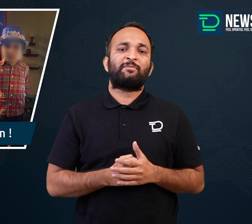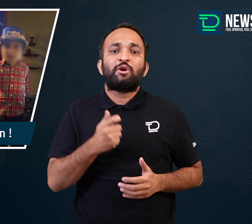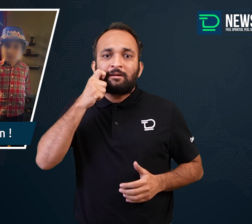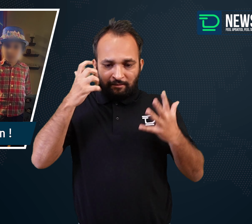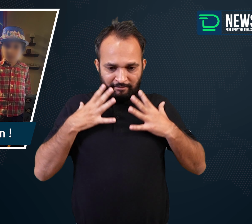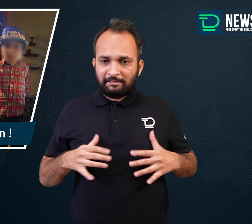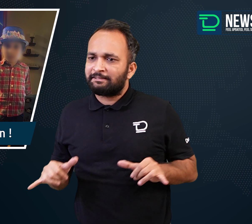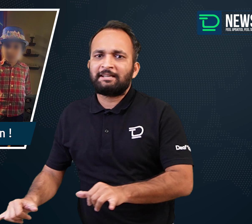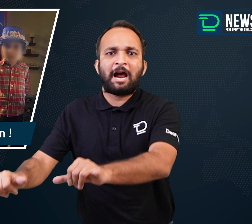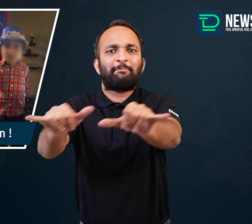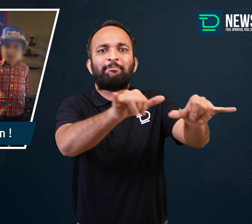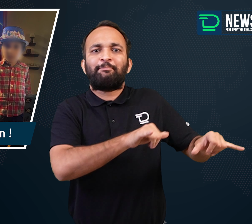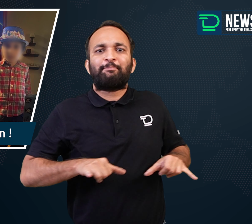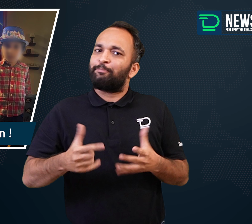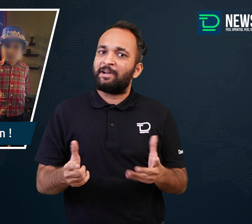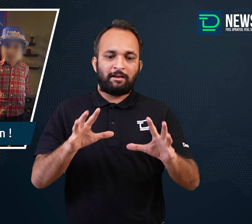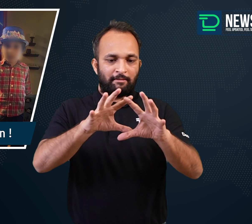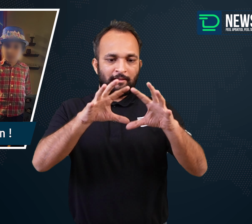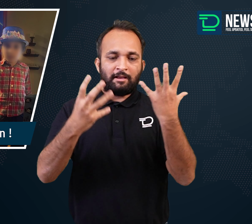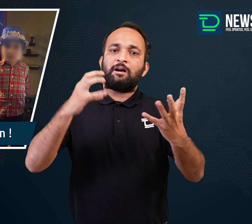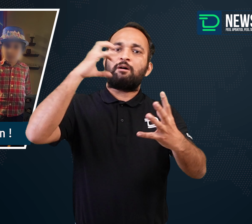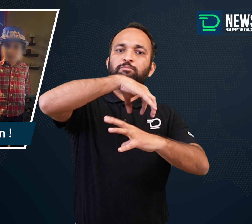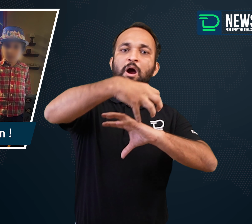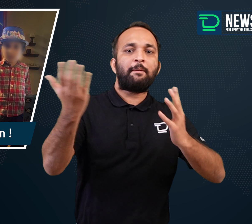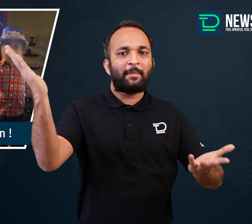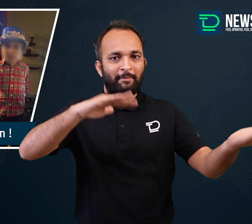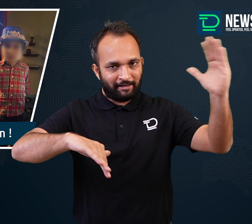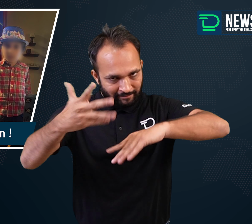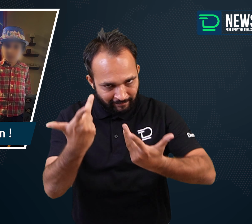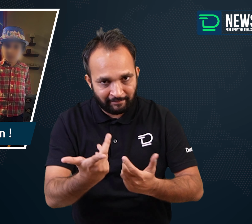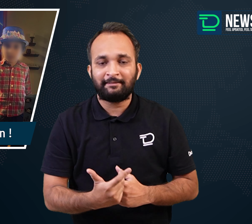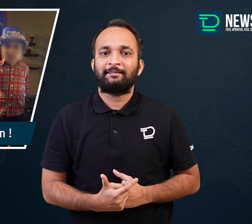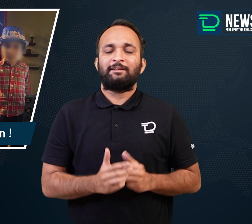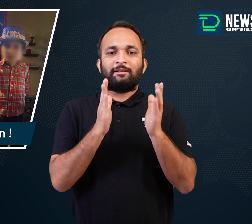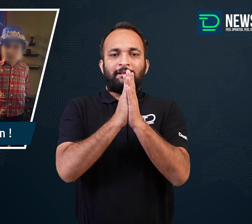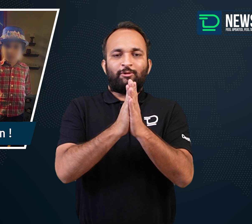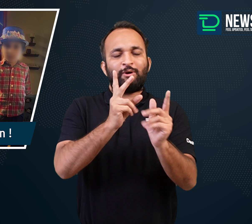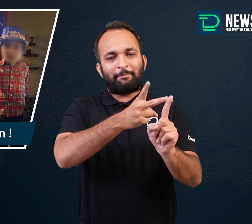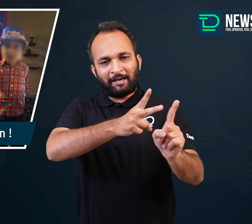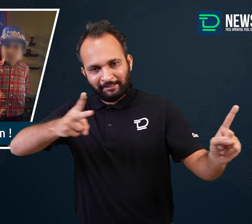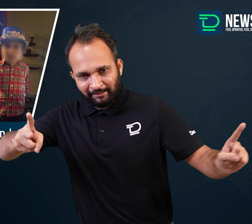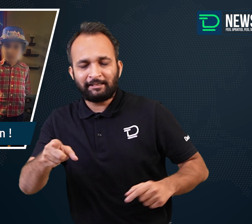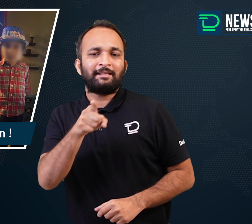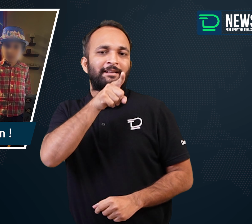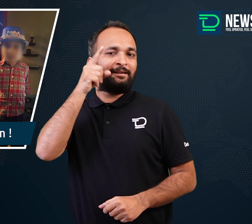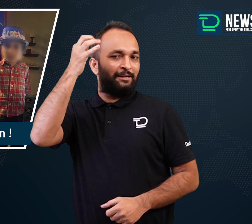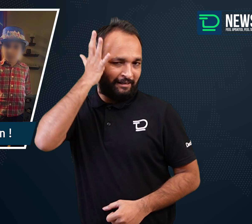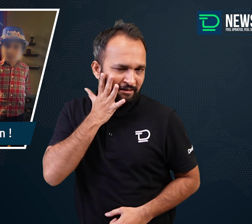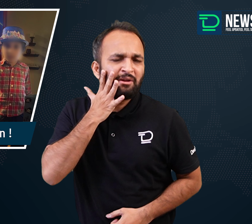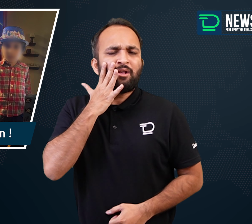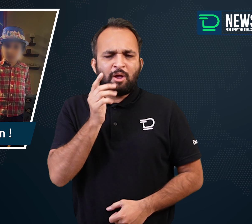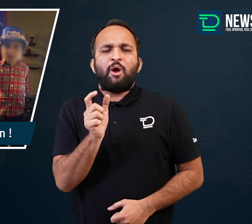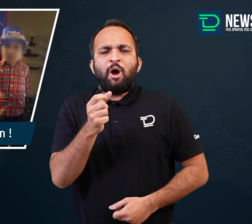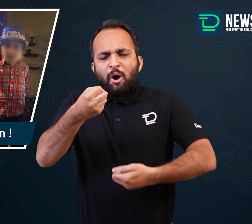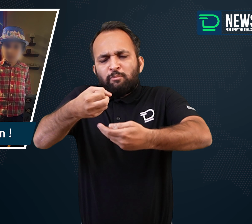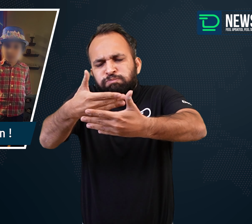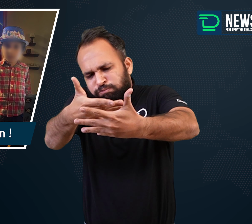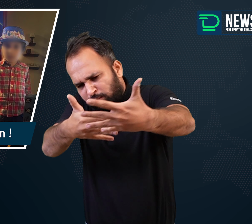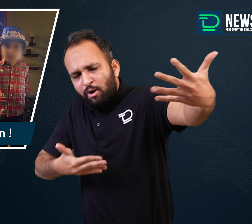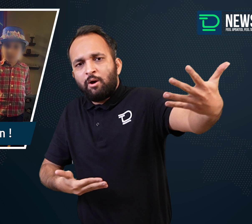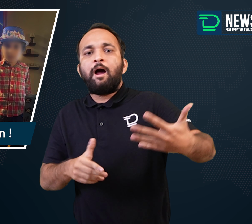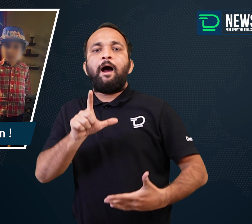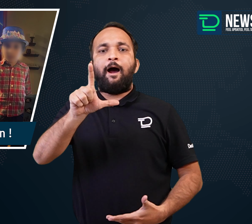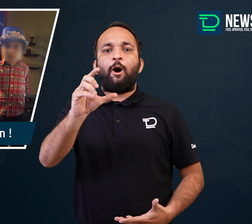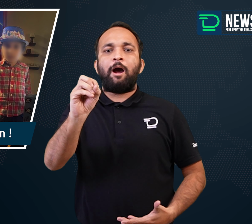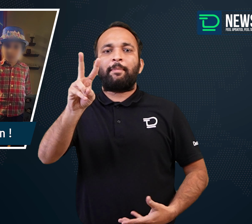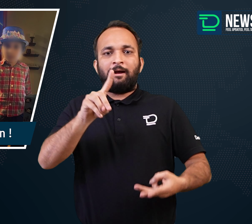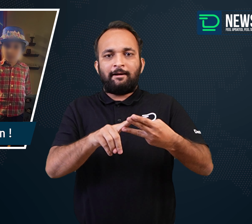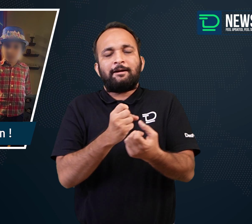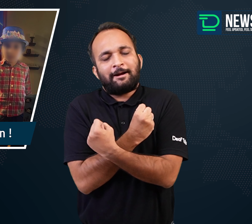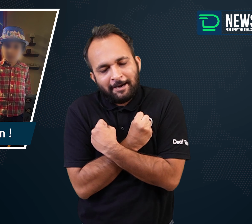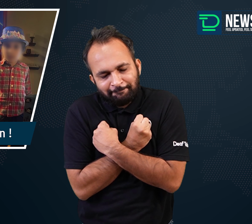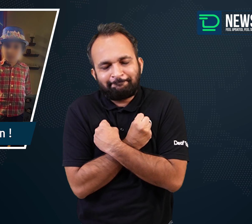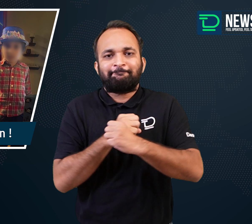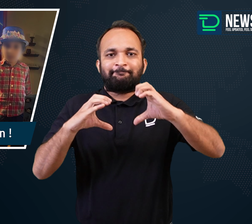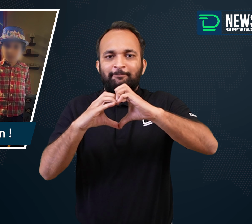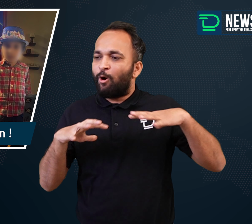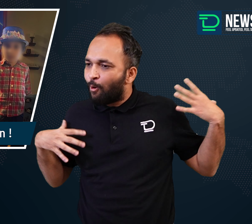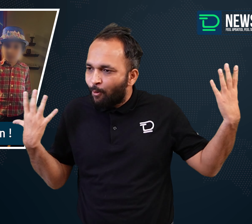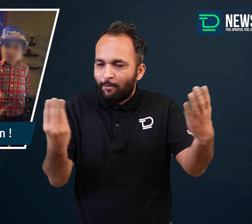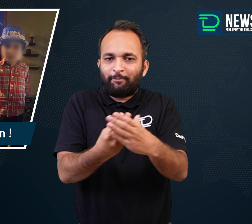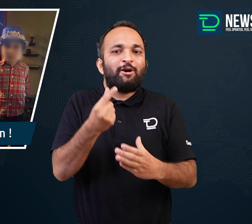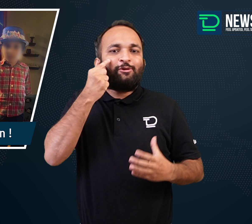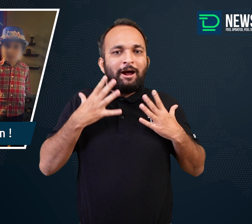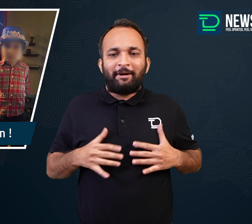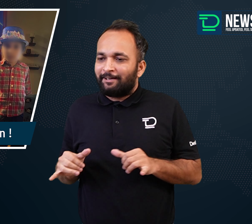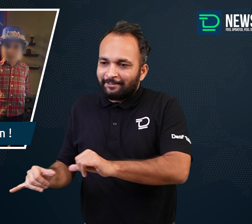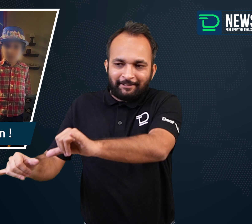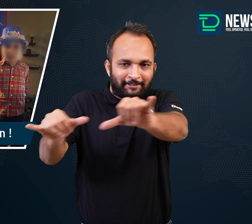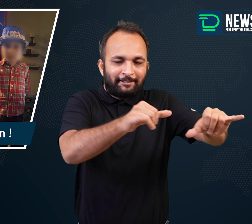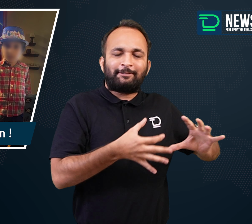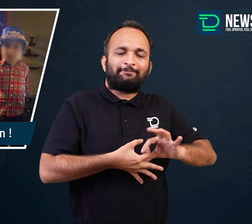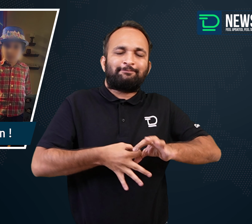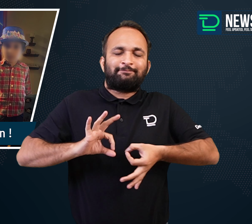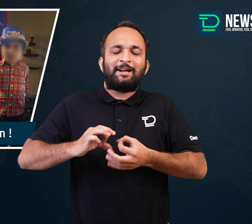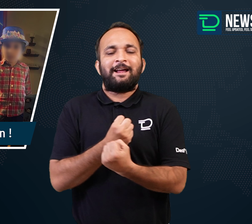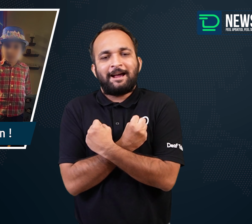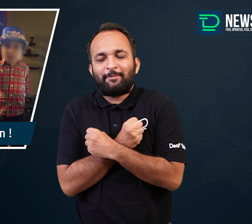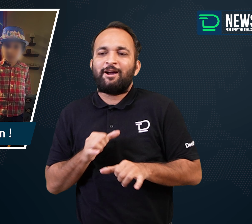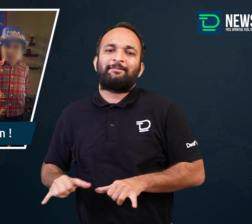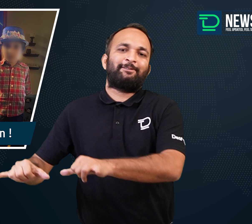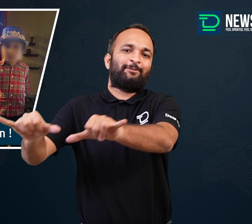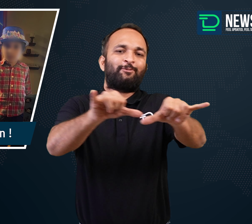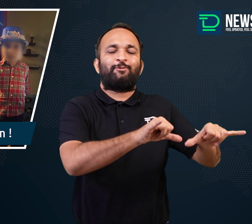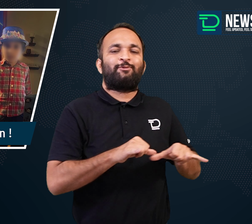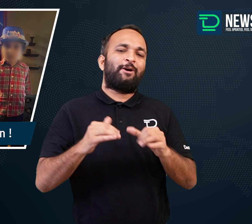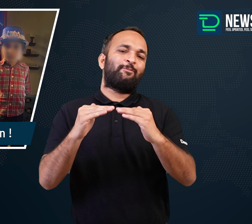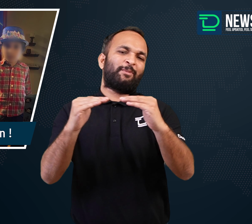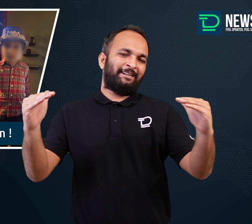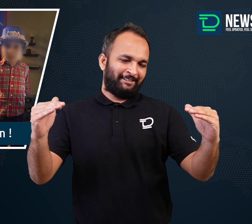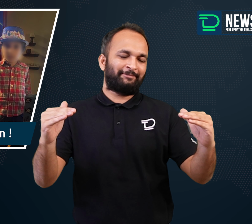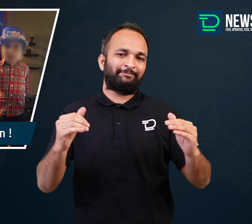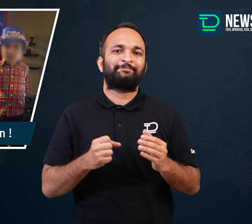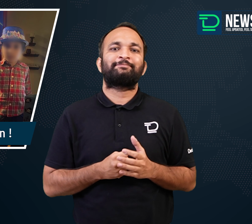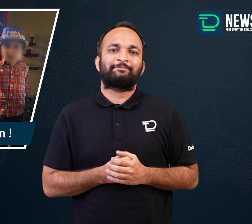We are all humans and share love with everyone.